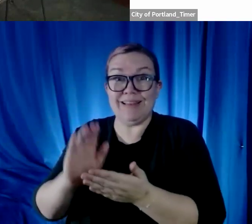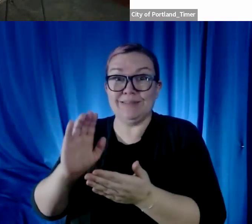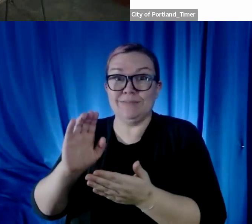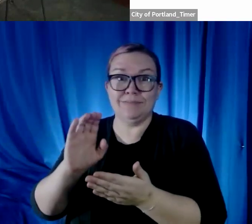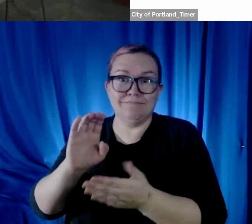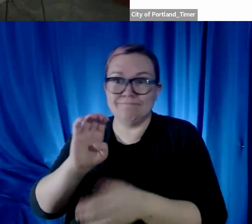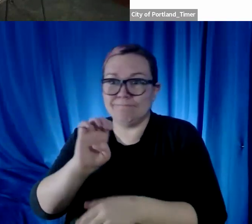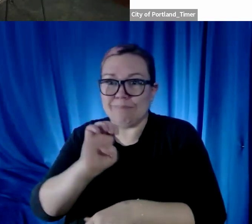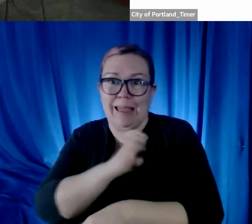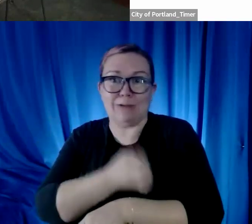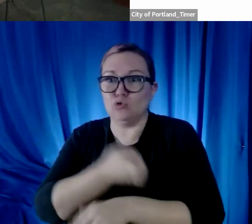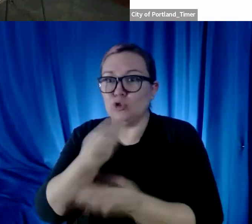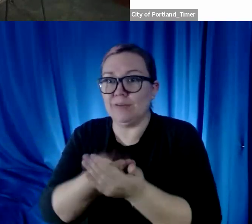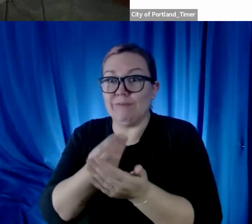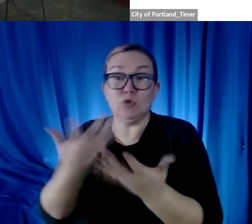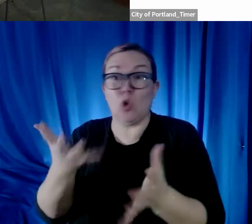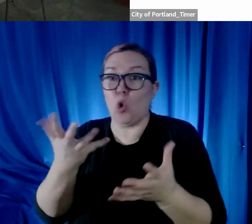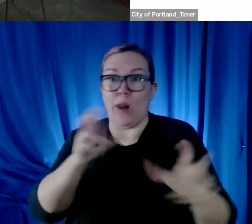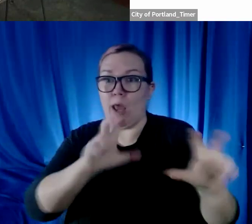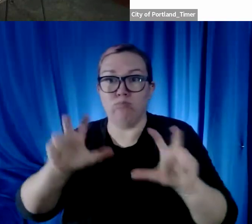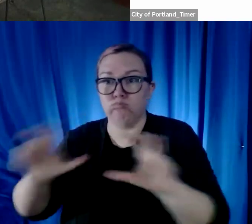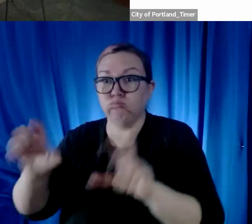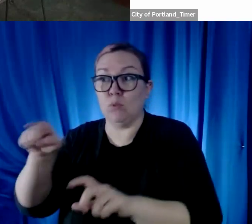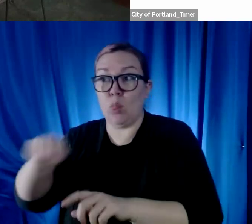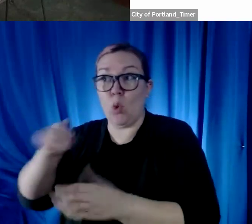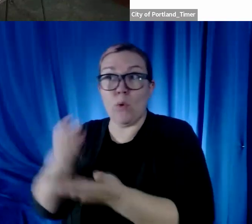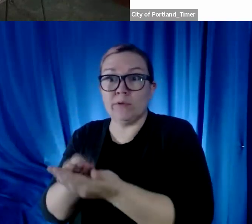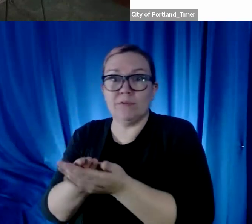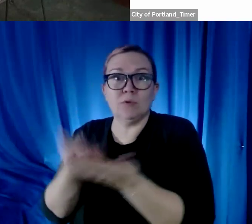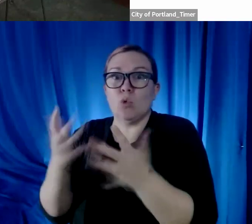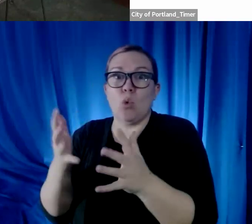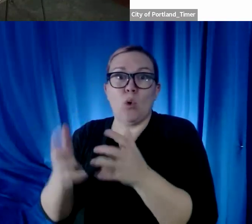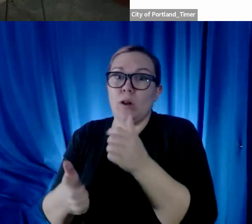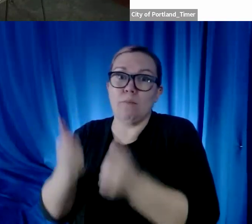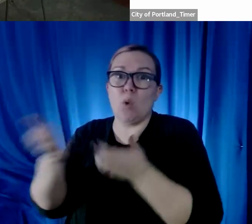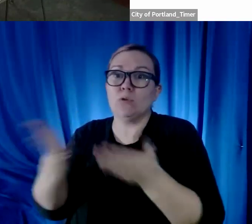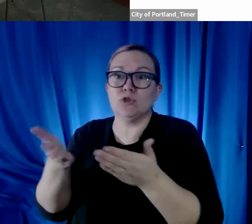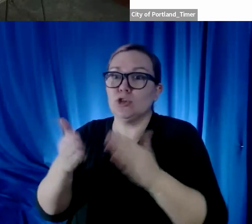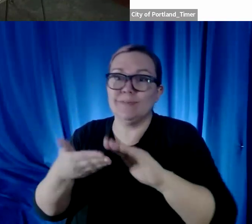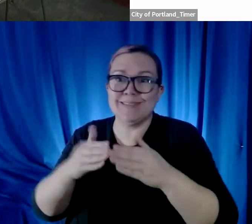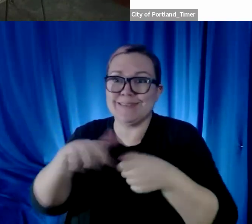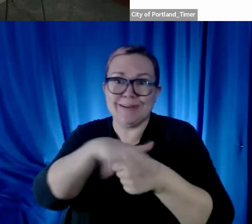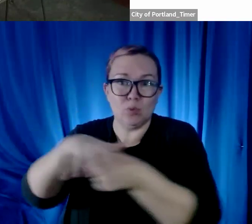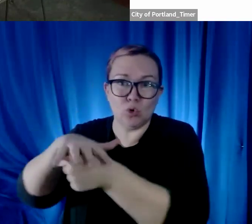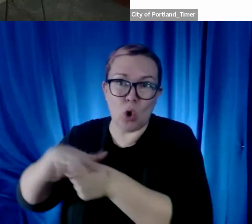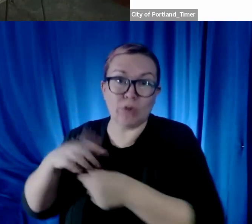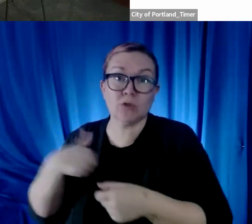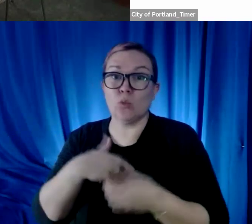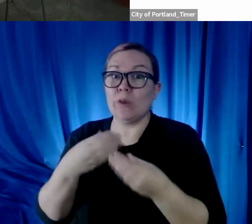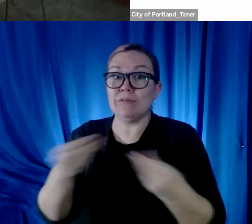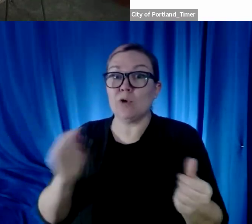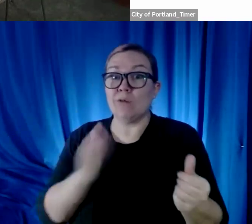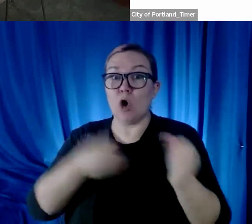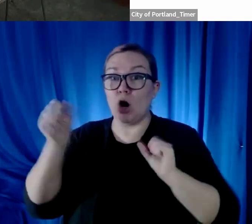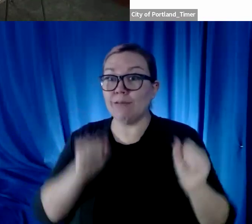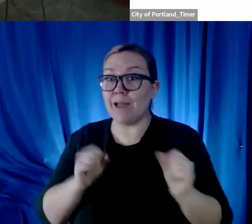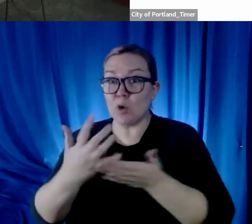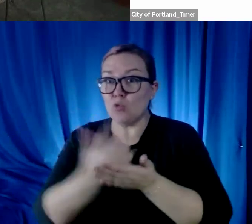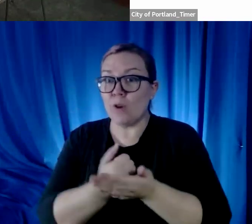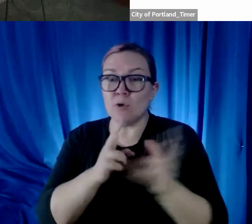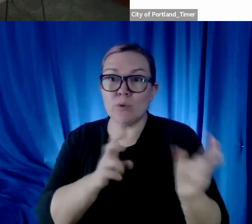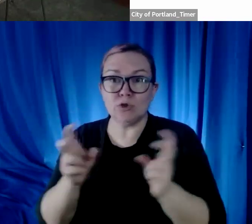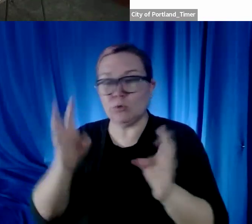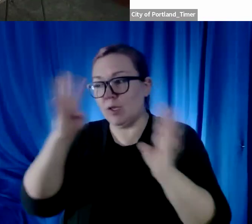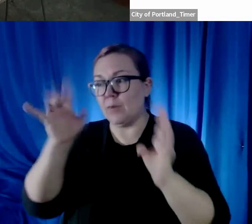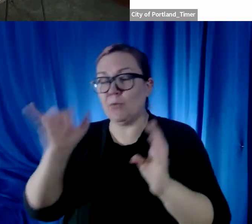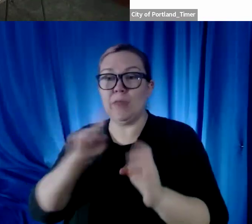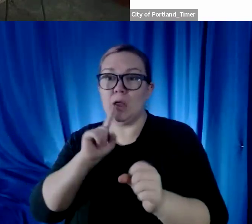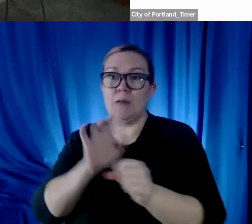And these funds actually majority already serve city bureaus. We solved our climate revenue issue by coming up with this dedicated funding mechanism.